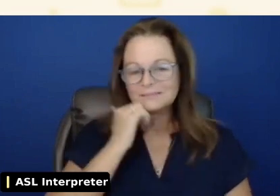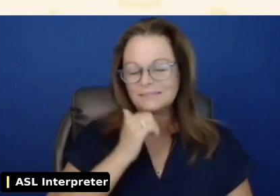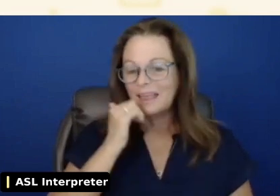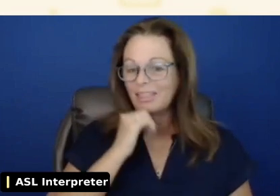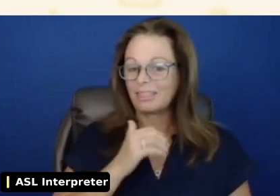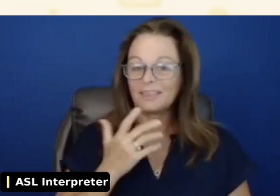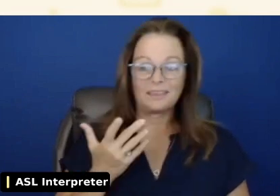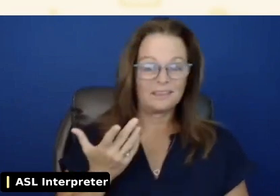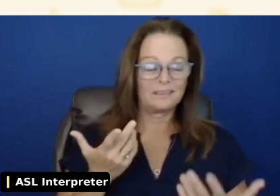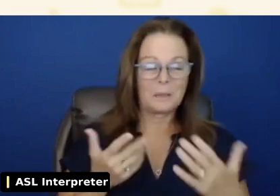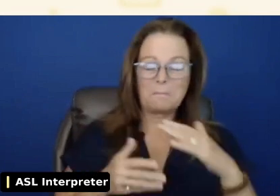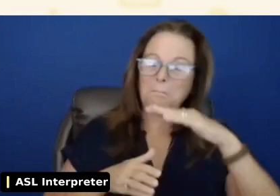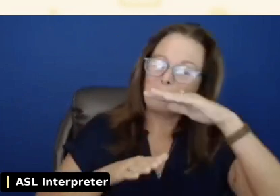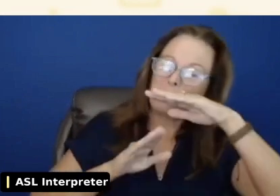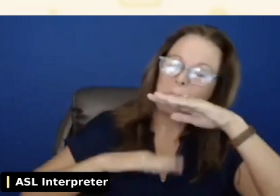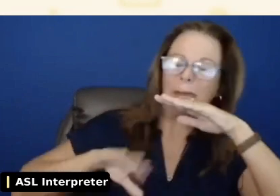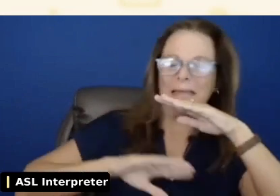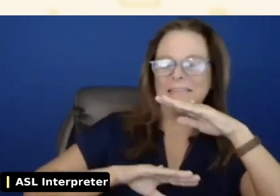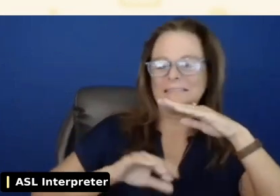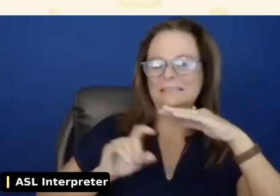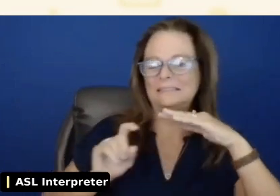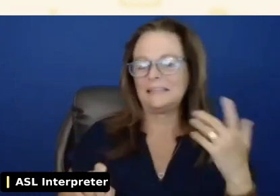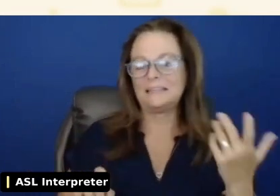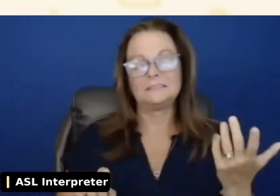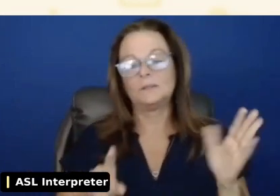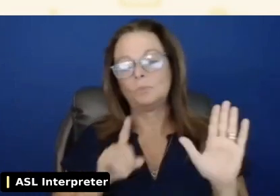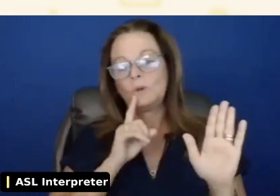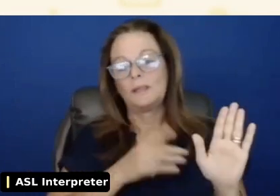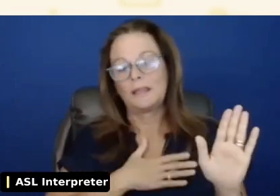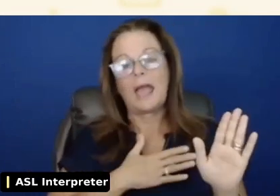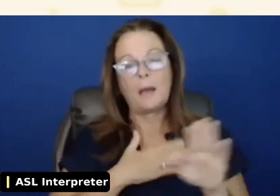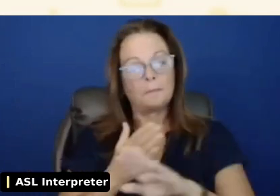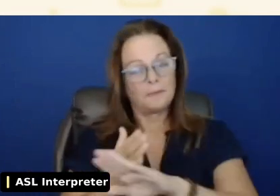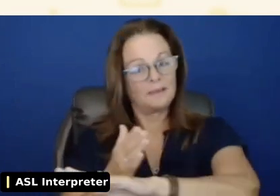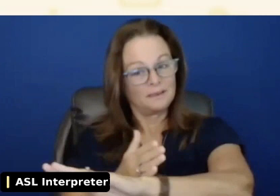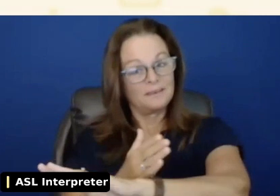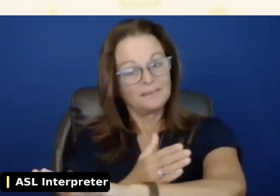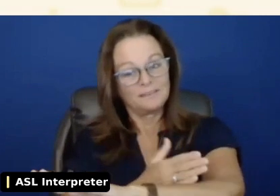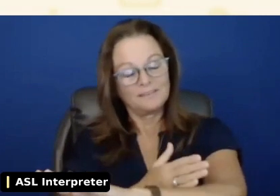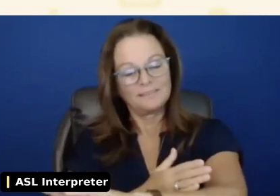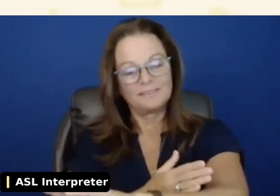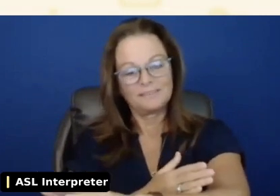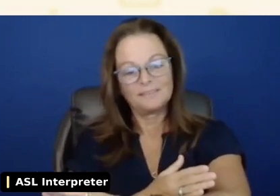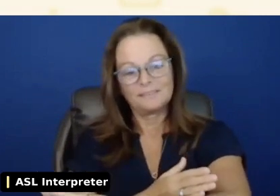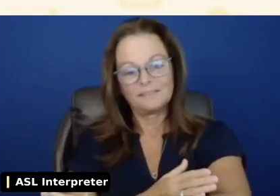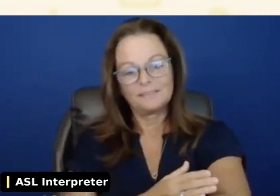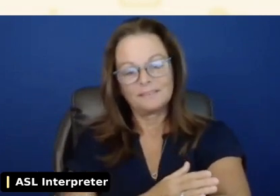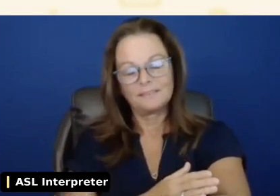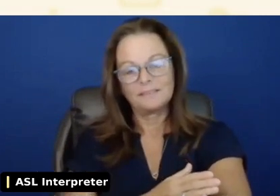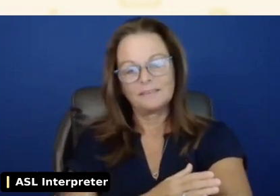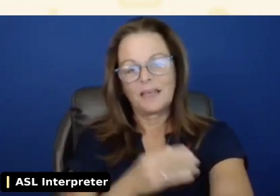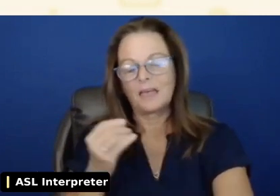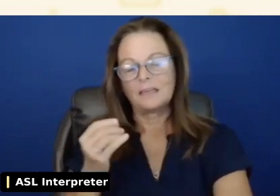for instance. I'm really glad I'm doing better now, but it's really hard